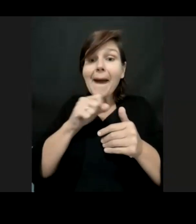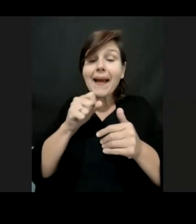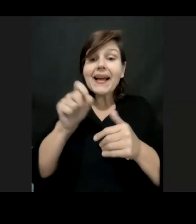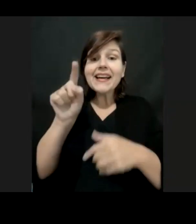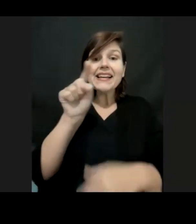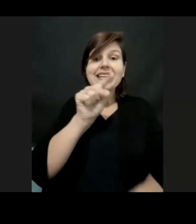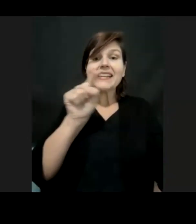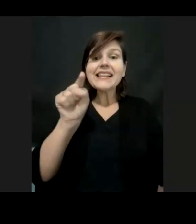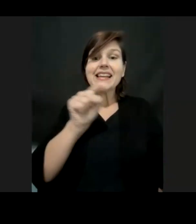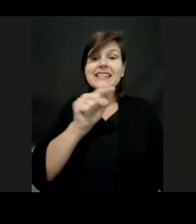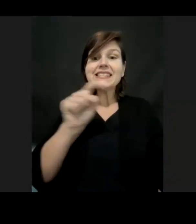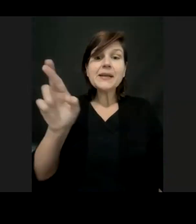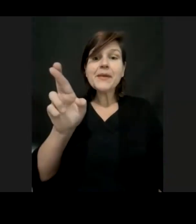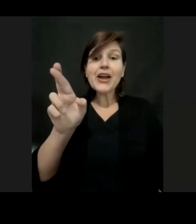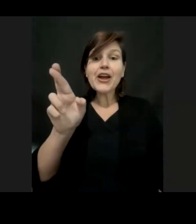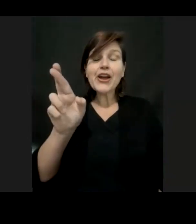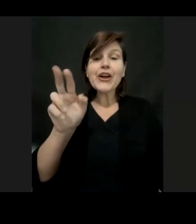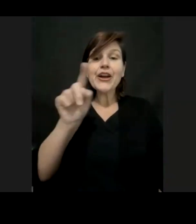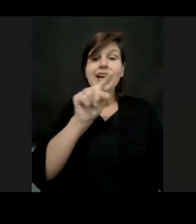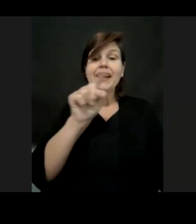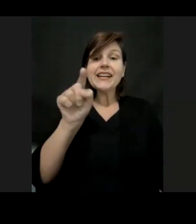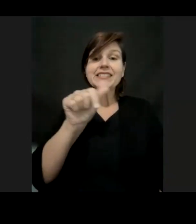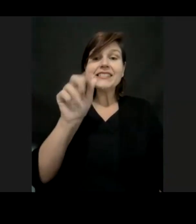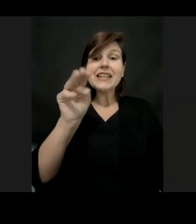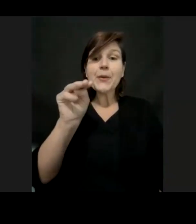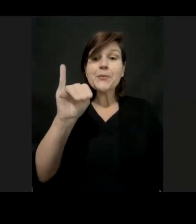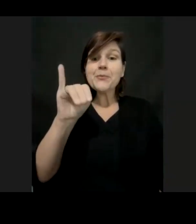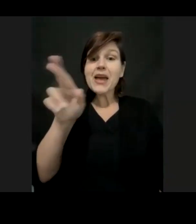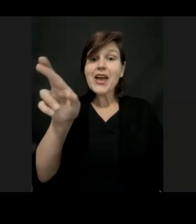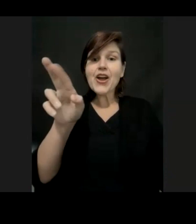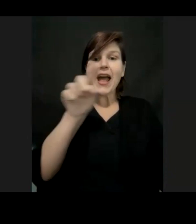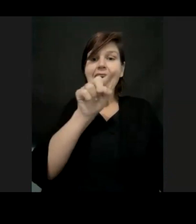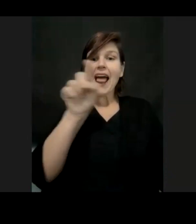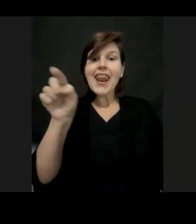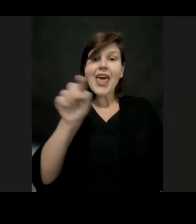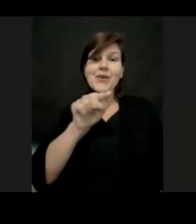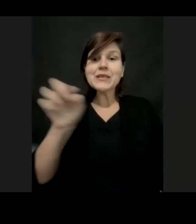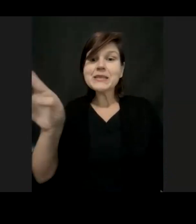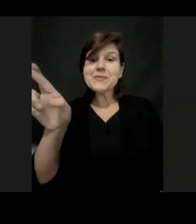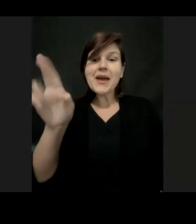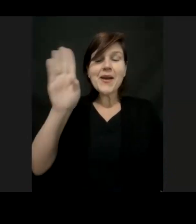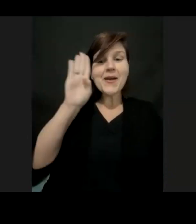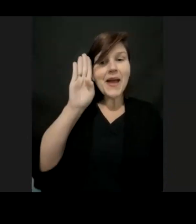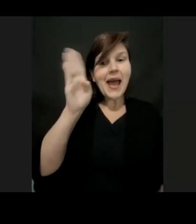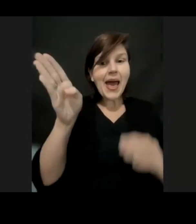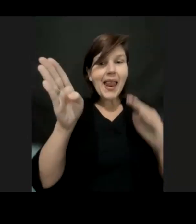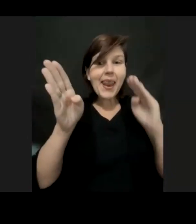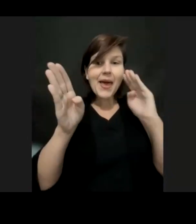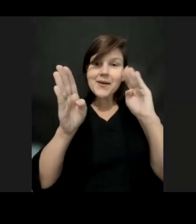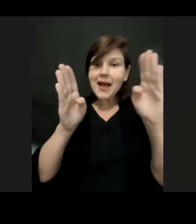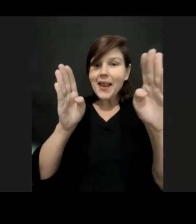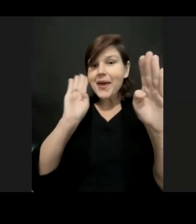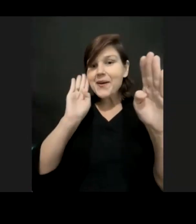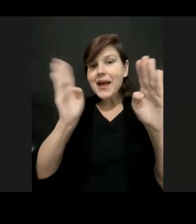Zamir, Zamir, hello, hello, hello, Zamir.